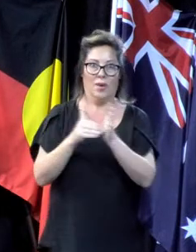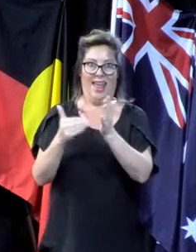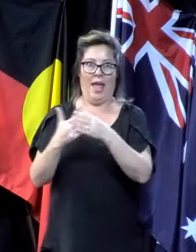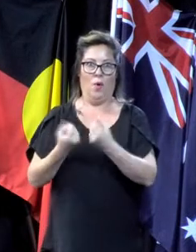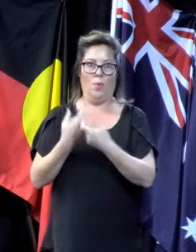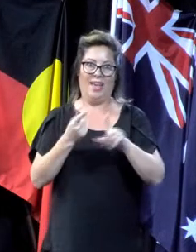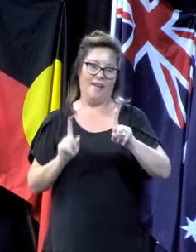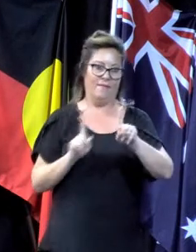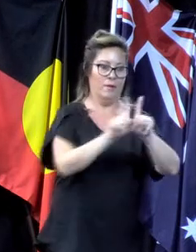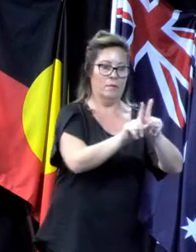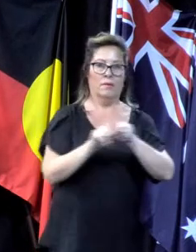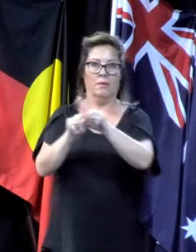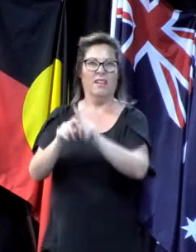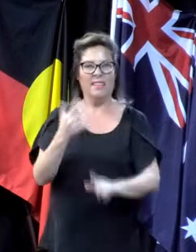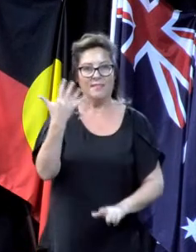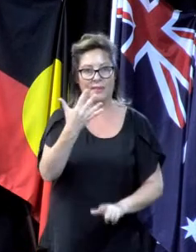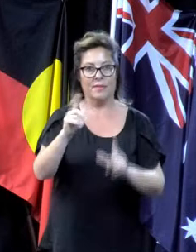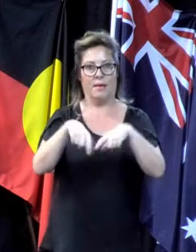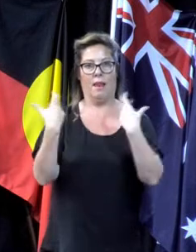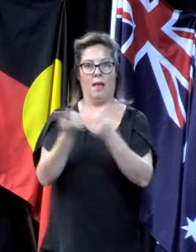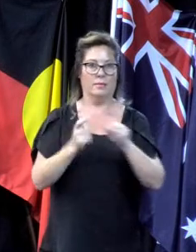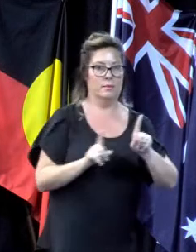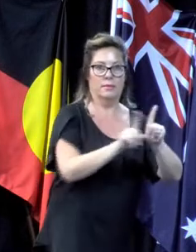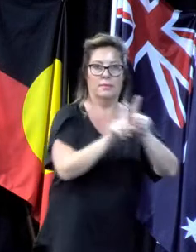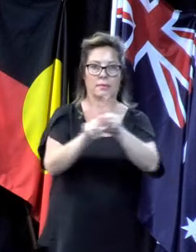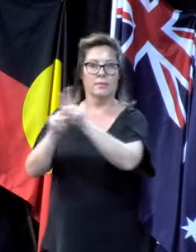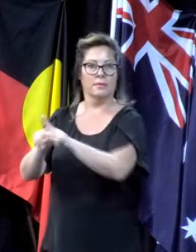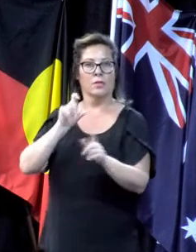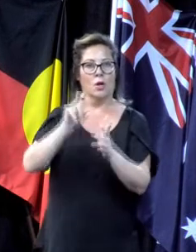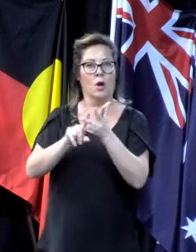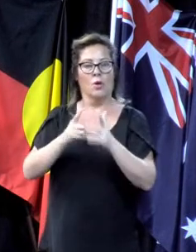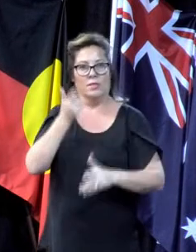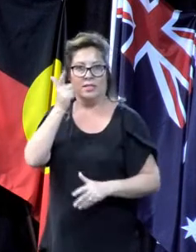We pool our teacher aide resources that come from various allocations